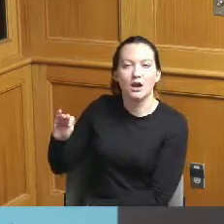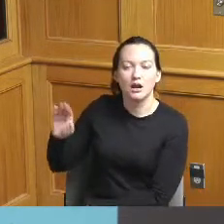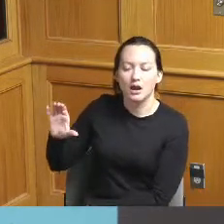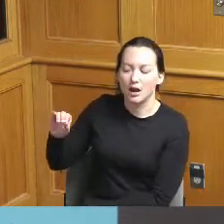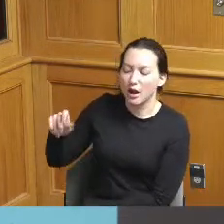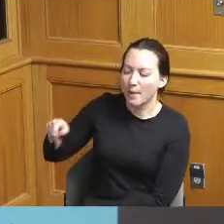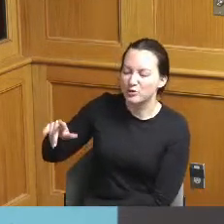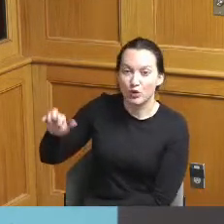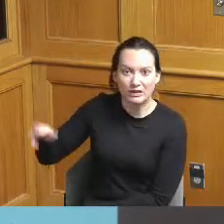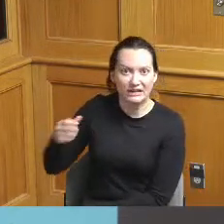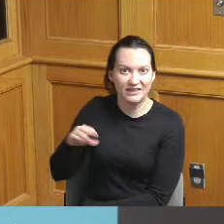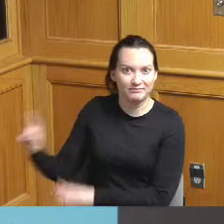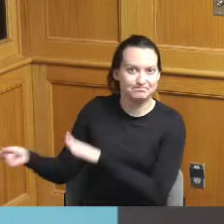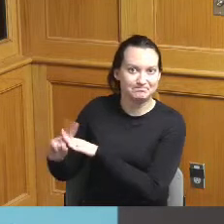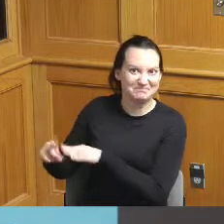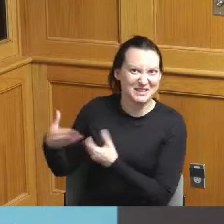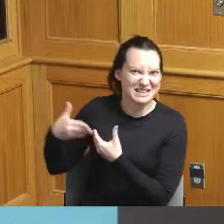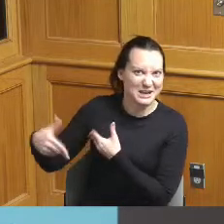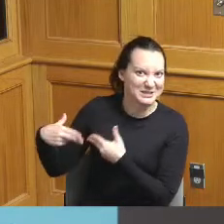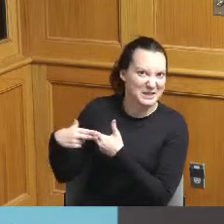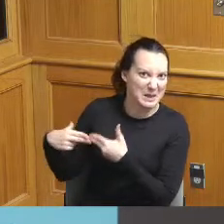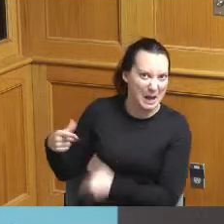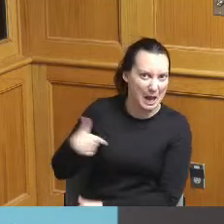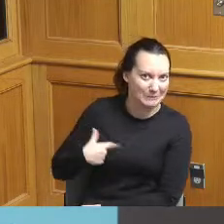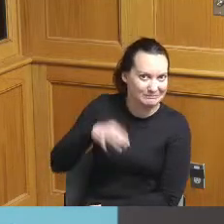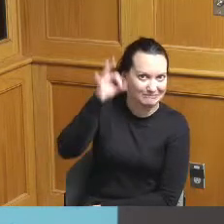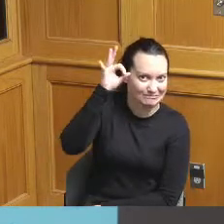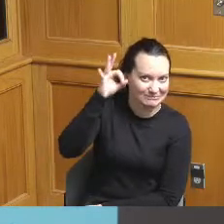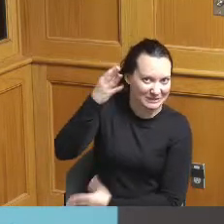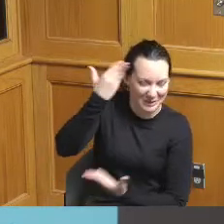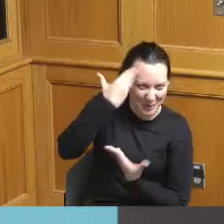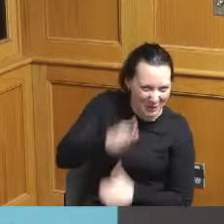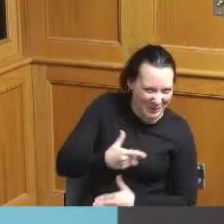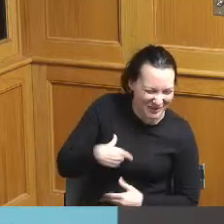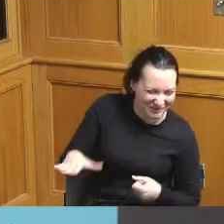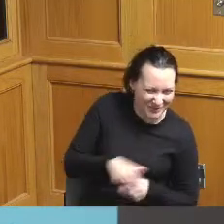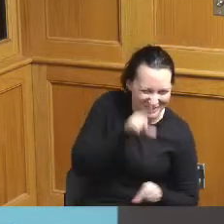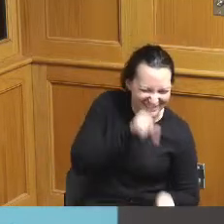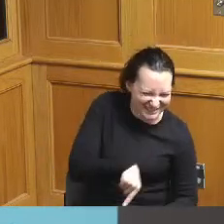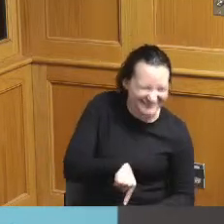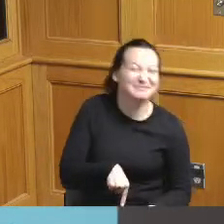I get questions on the next few slides that I may not always have the complete answer to so